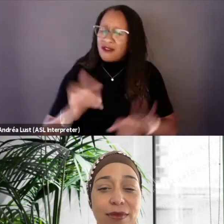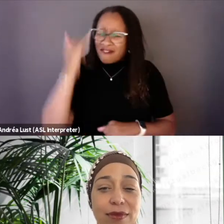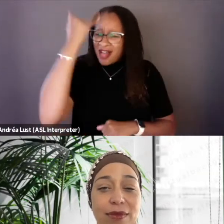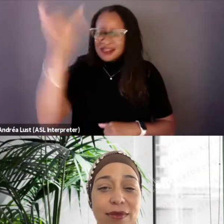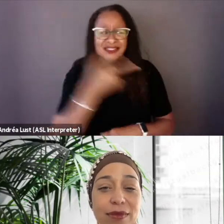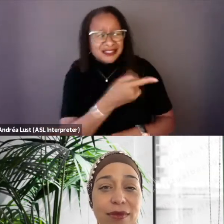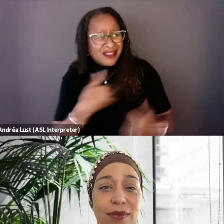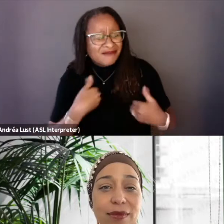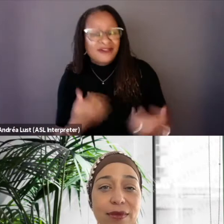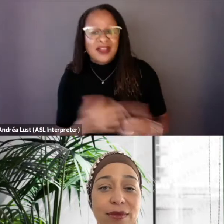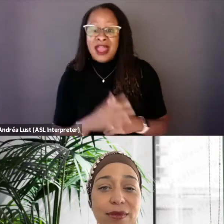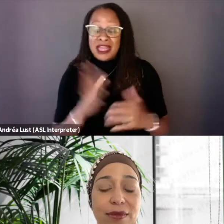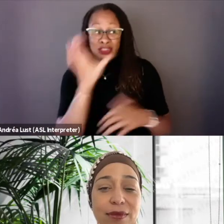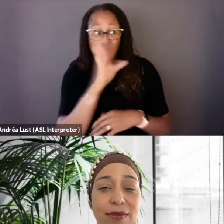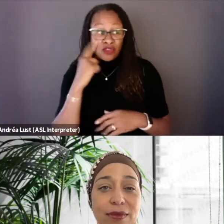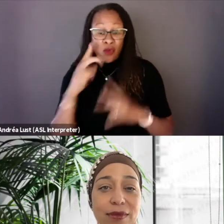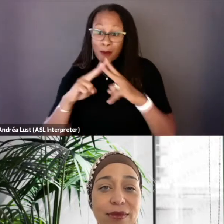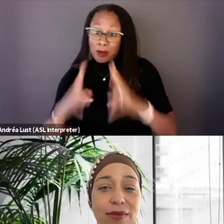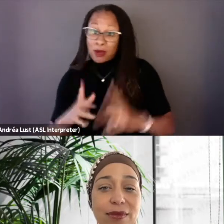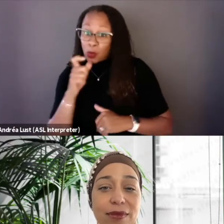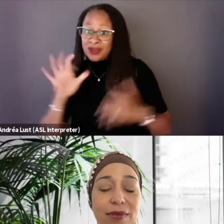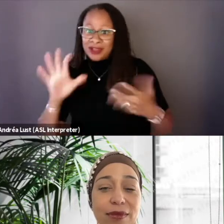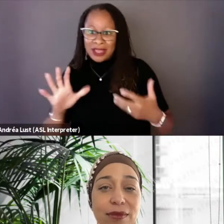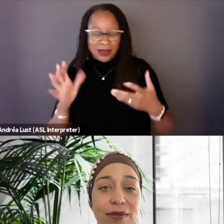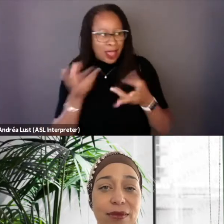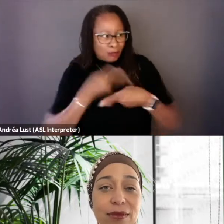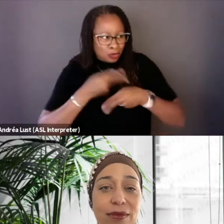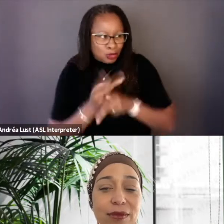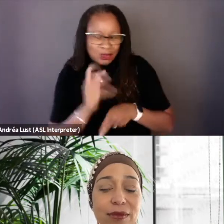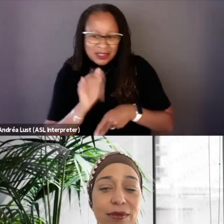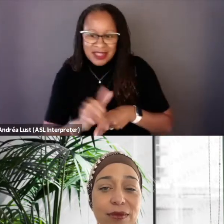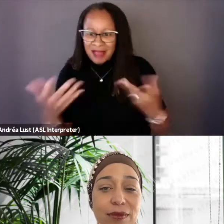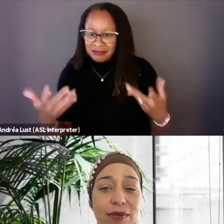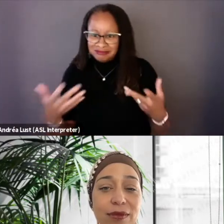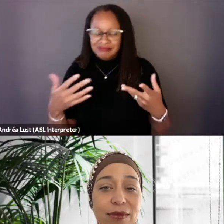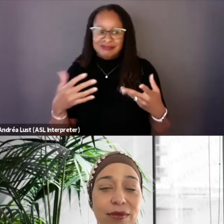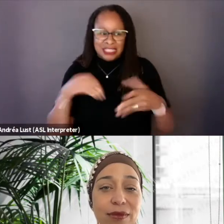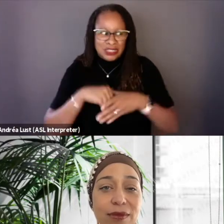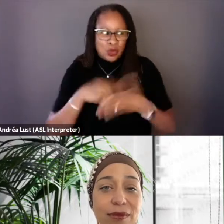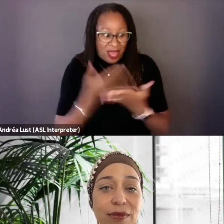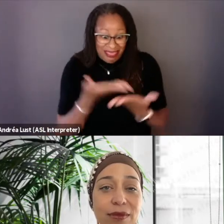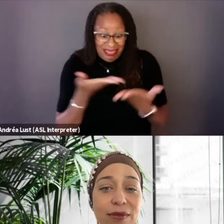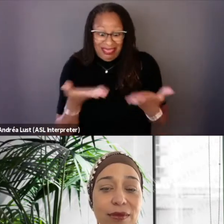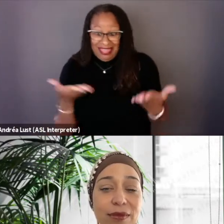that can channel that and produce that into this thing that as Jana says,